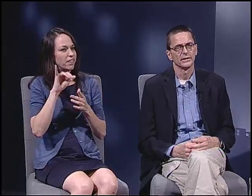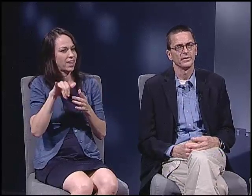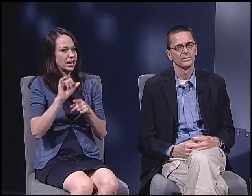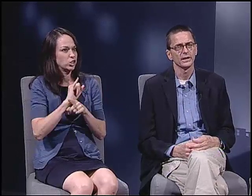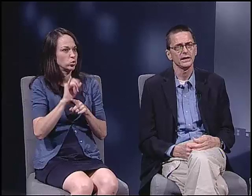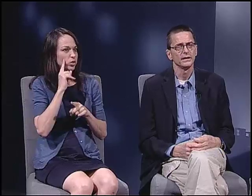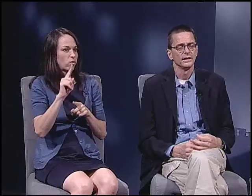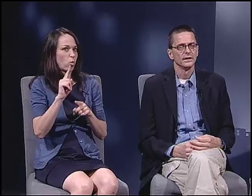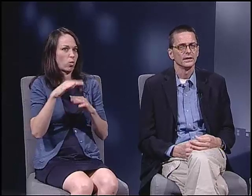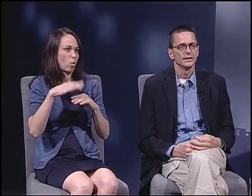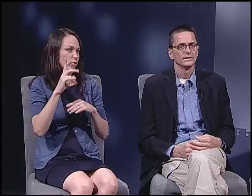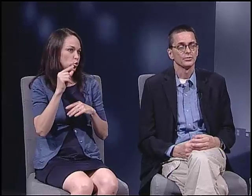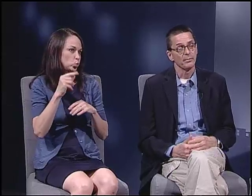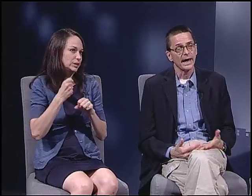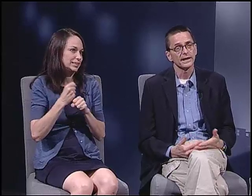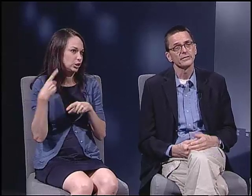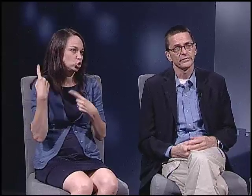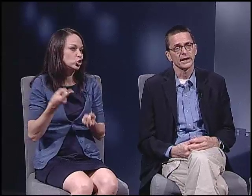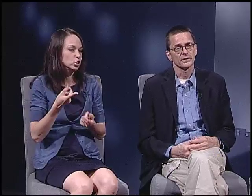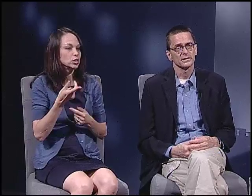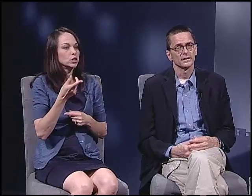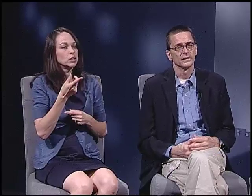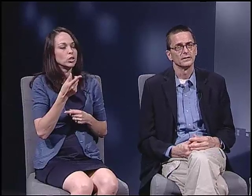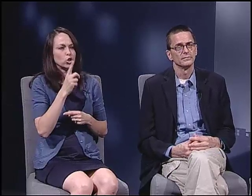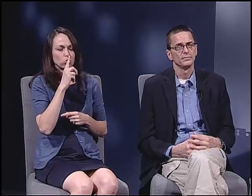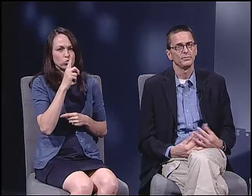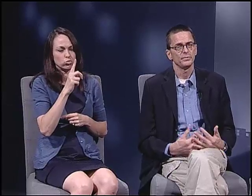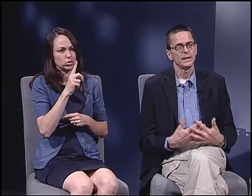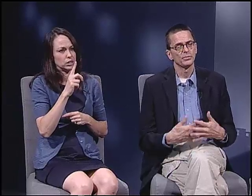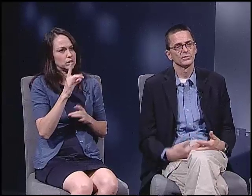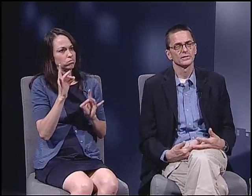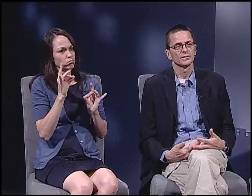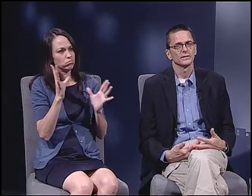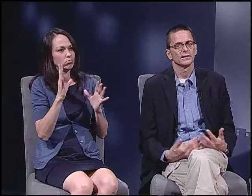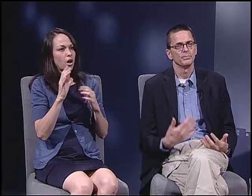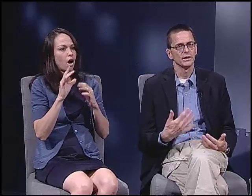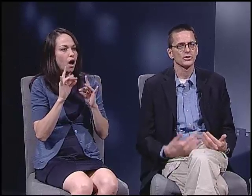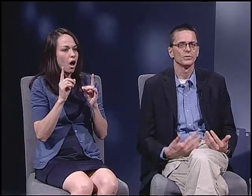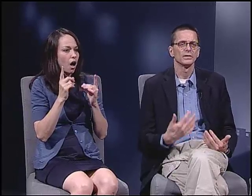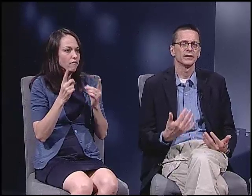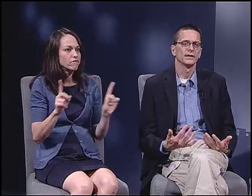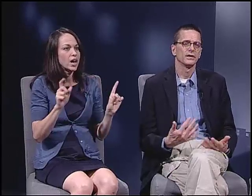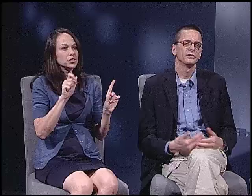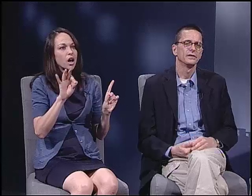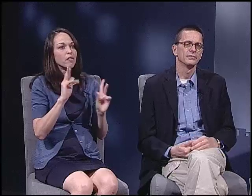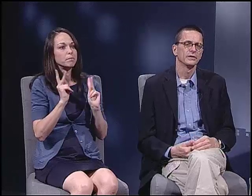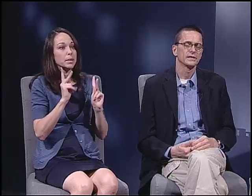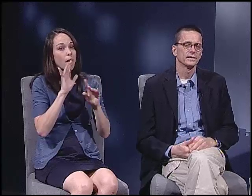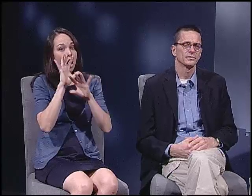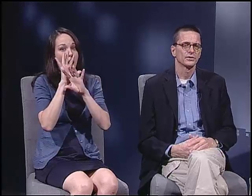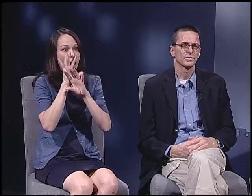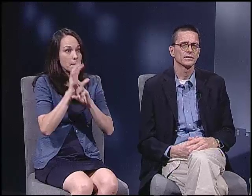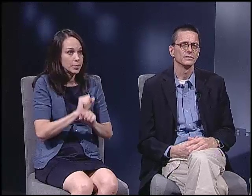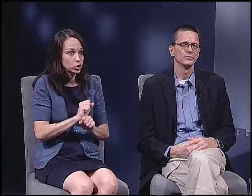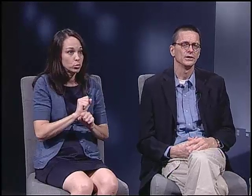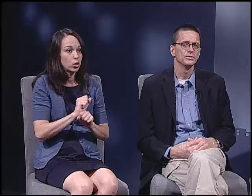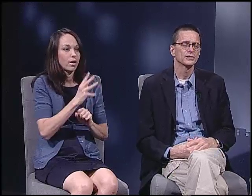And the really dramatic effects of people's habitual and often very self-destructive use